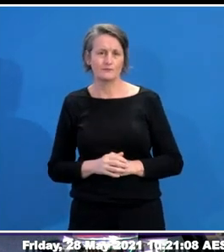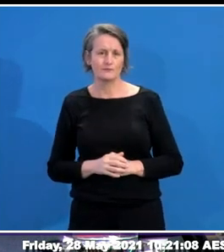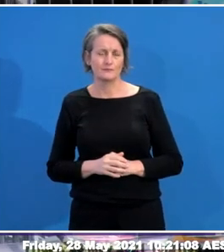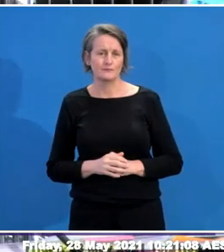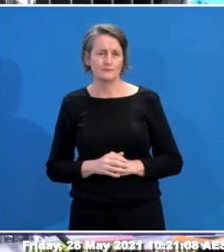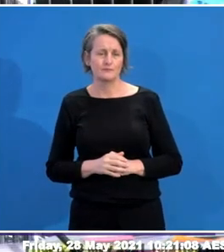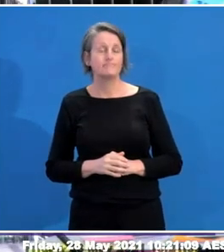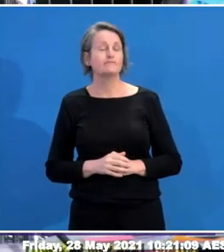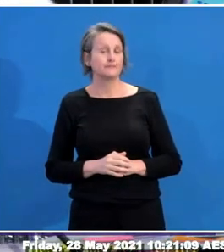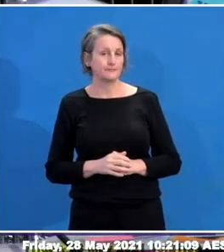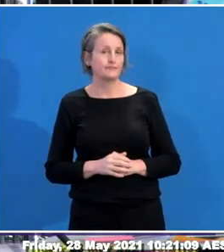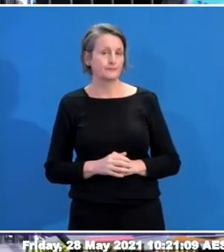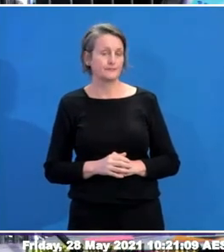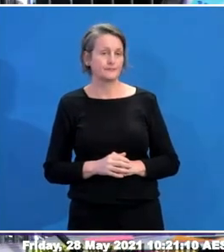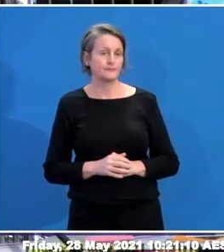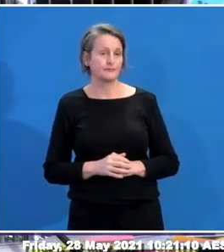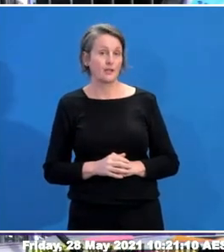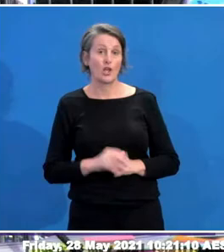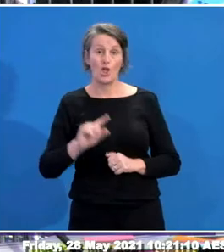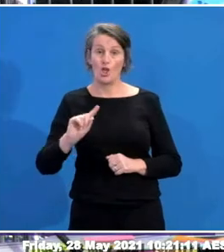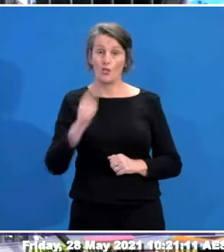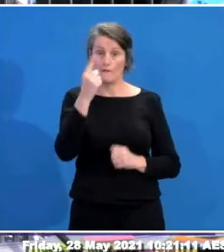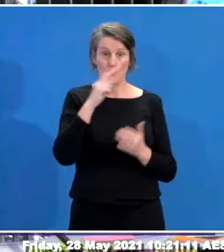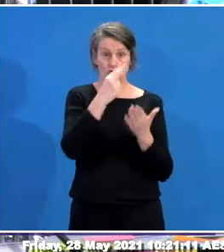Can I take you to Ms Piaud's first report, which you've got there.